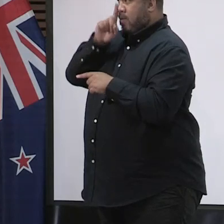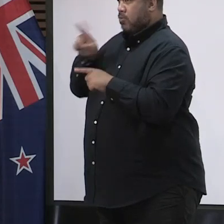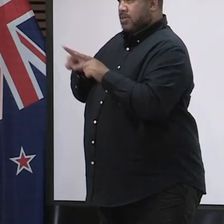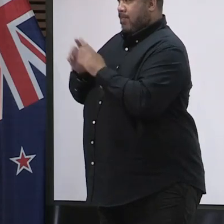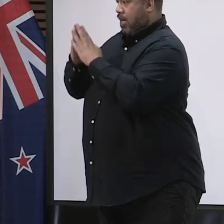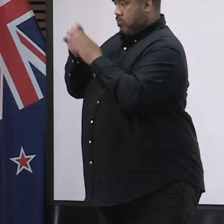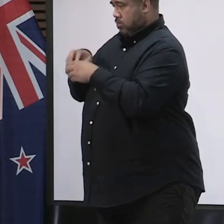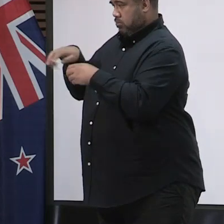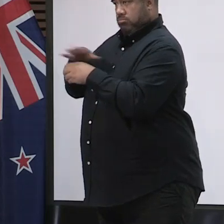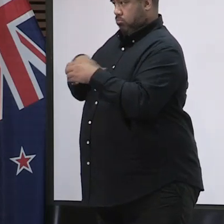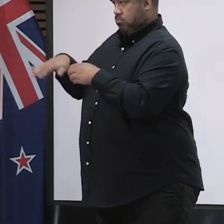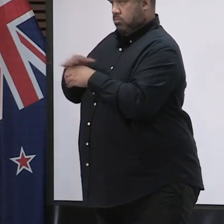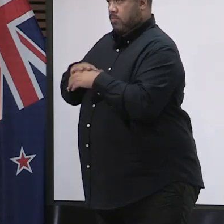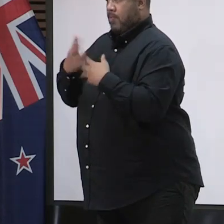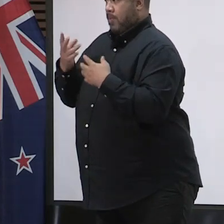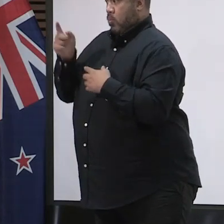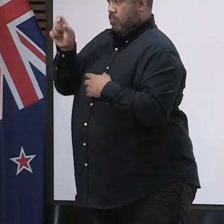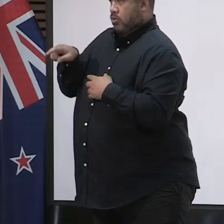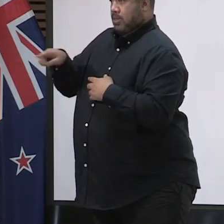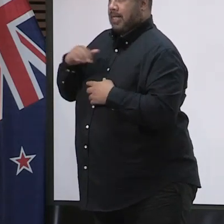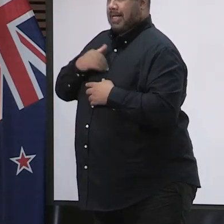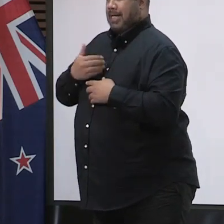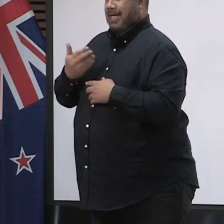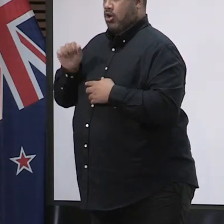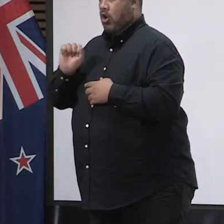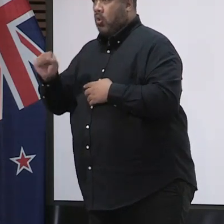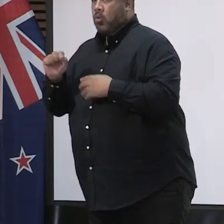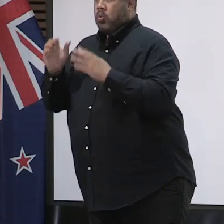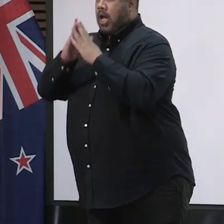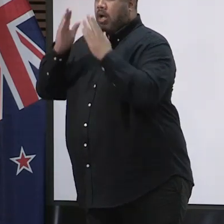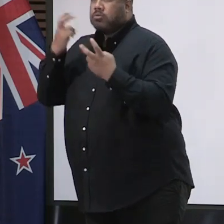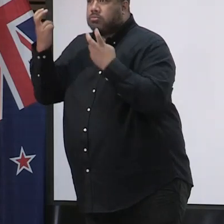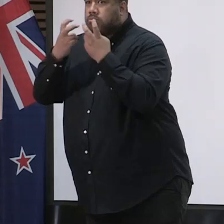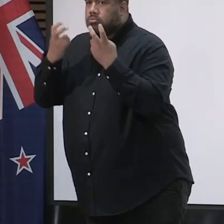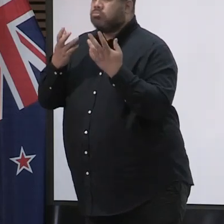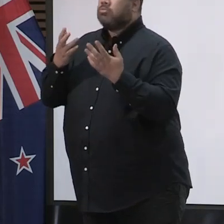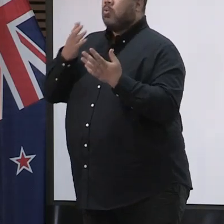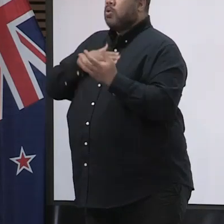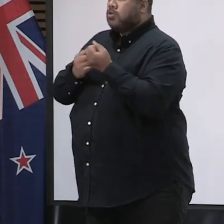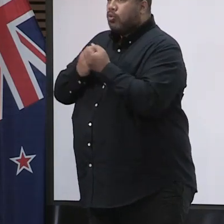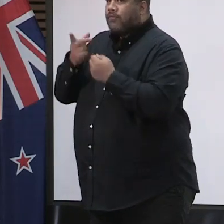accommodation, but there's several criteria to qualify. Is that criteria too strict?